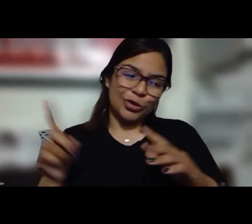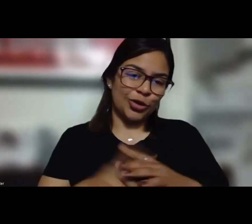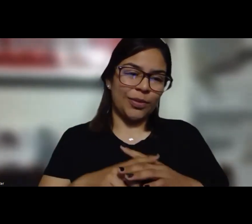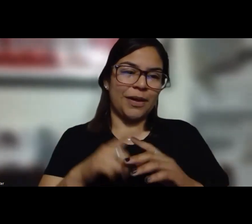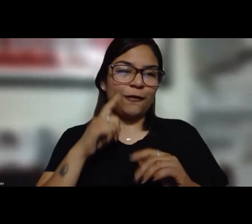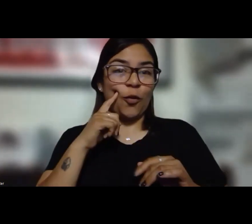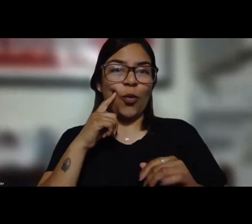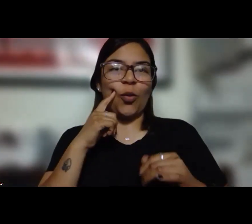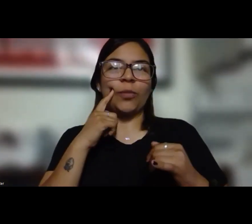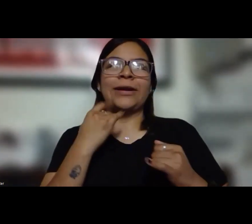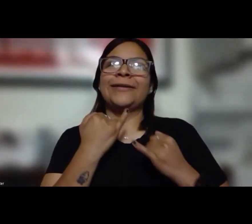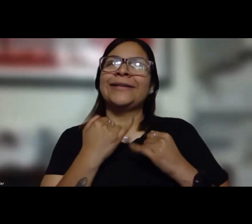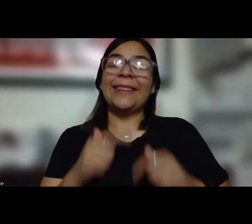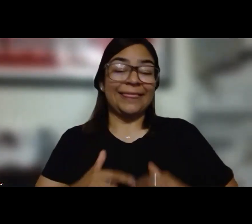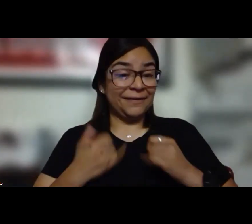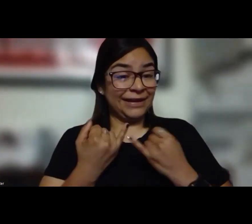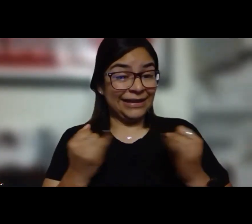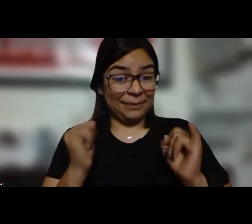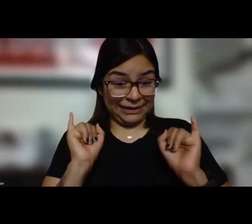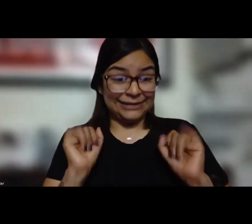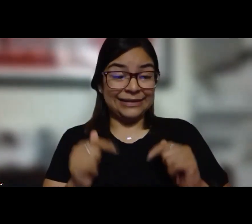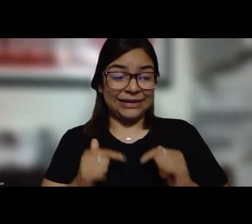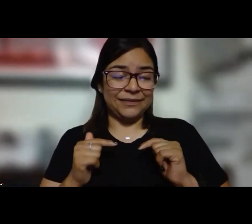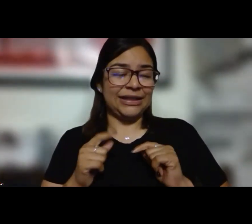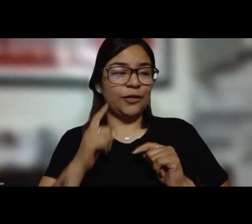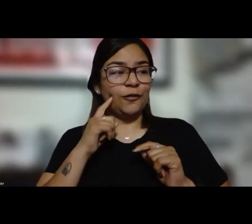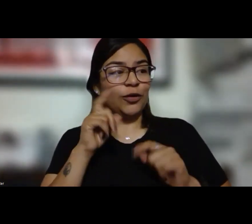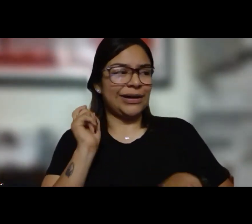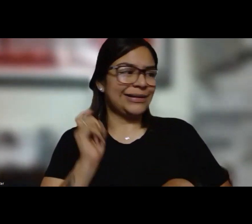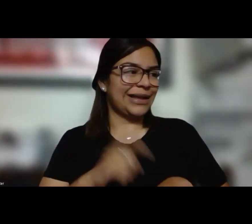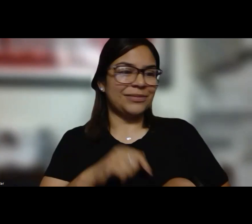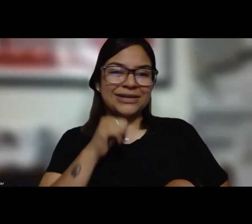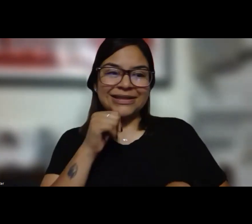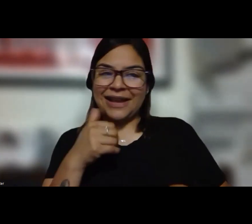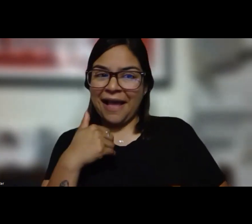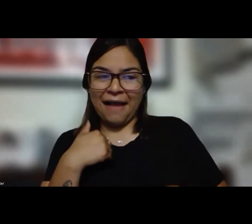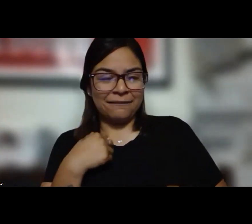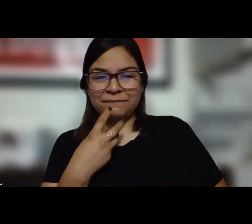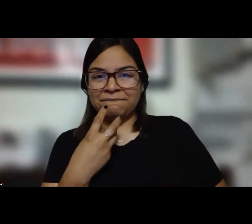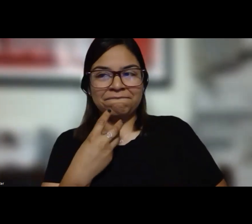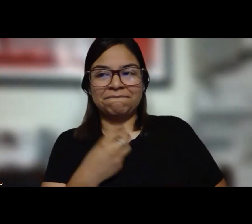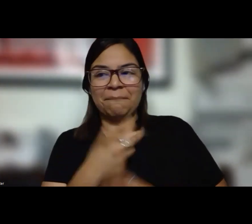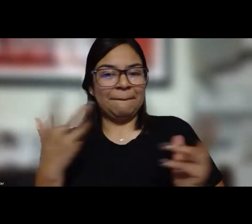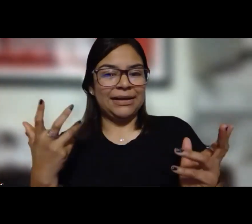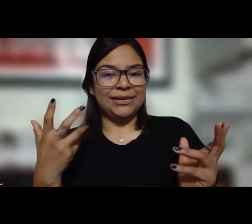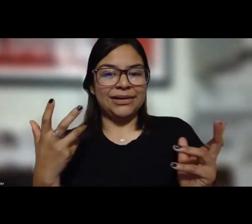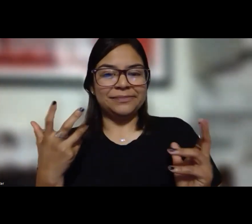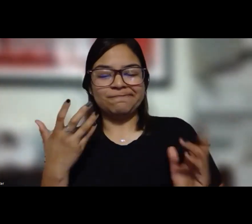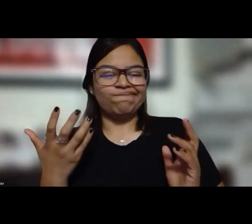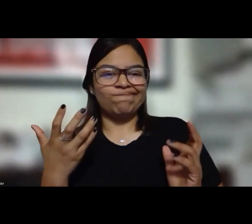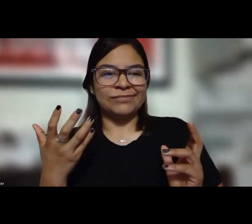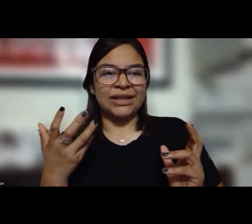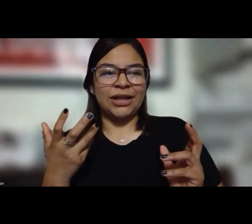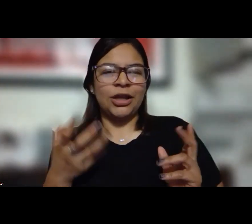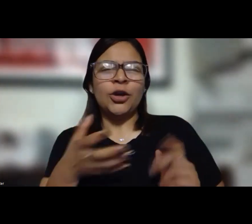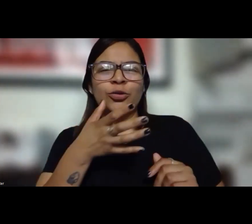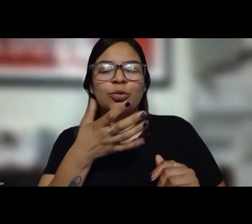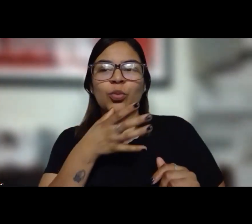and leading independ living at a time when um you know we did not have many uh women of color um